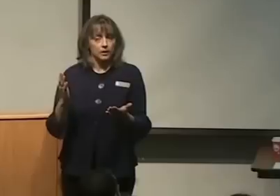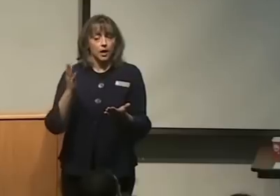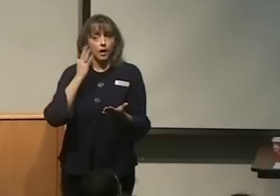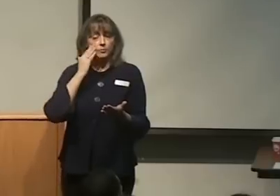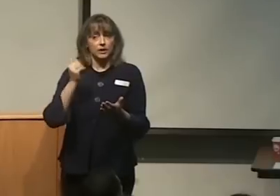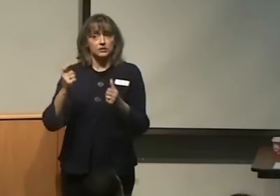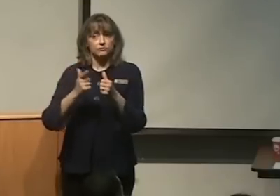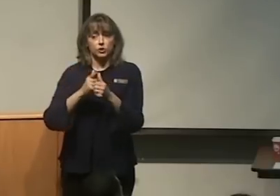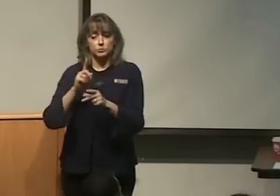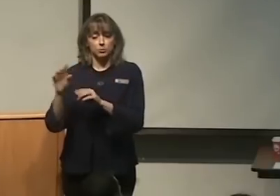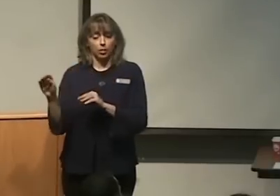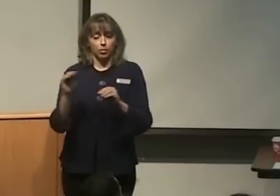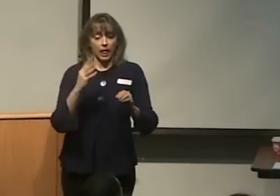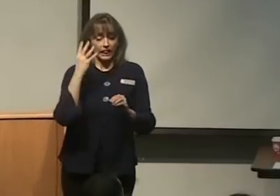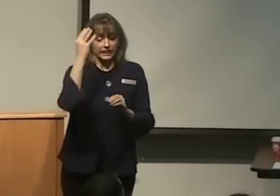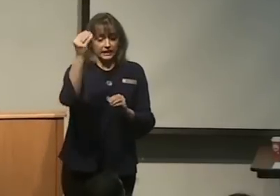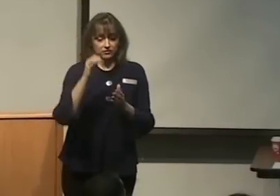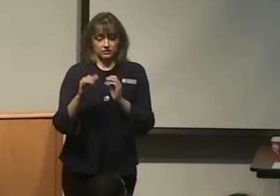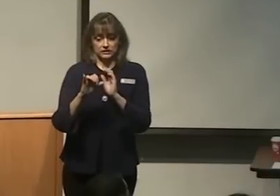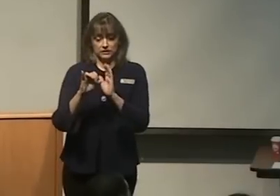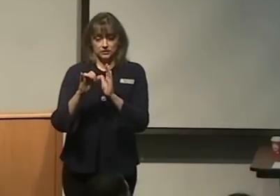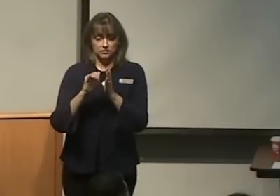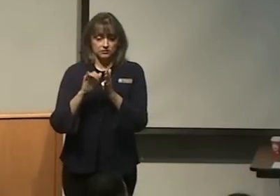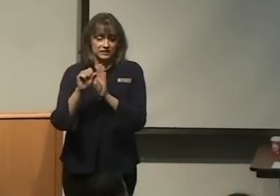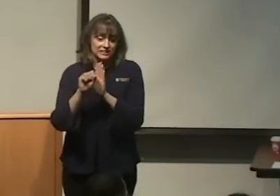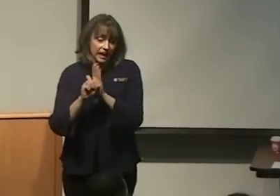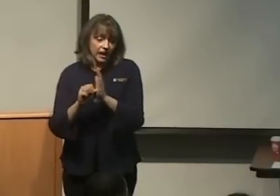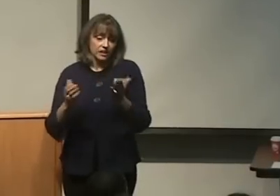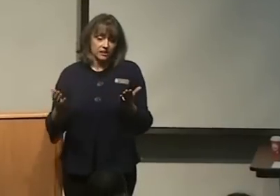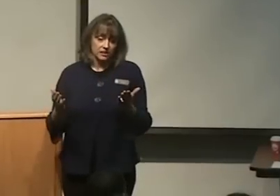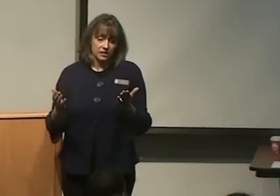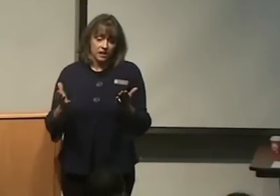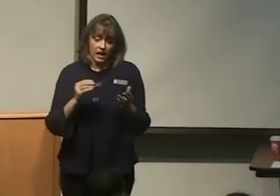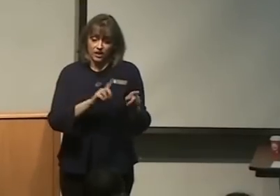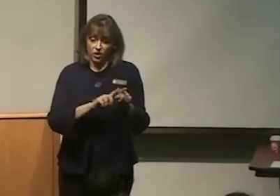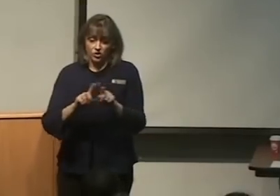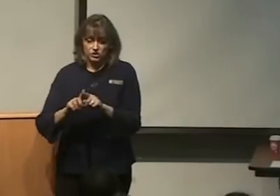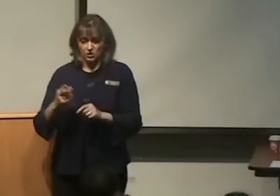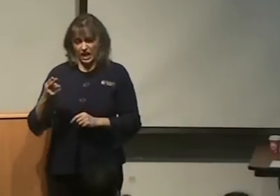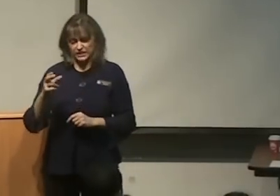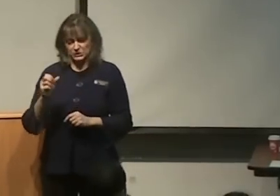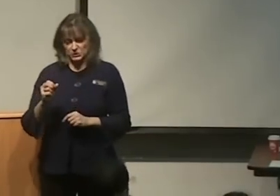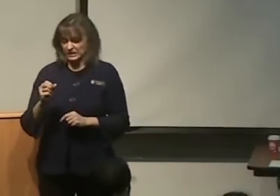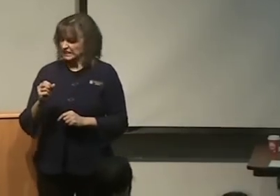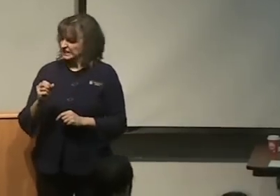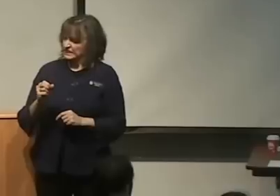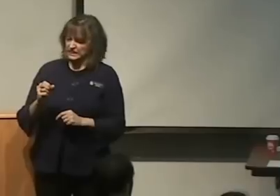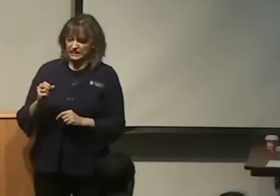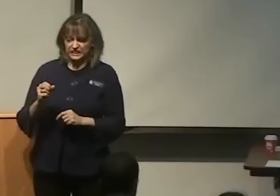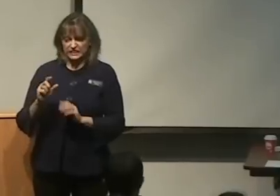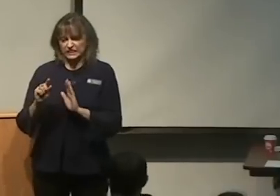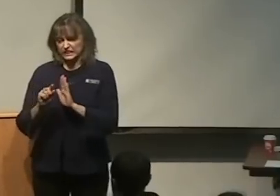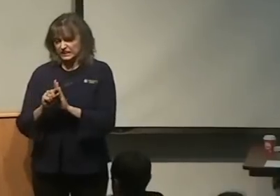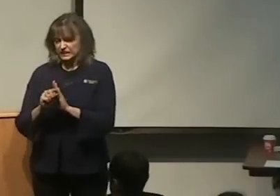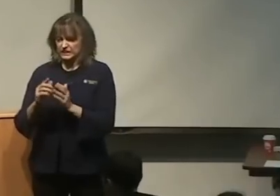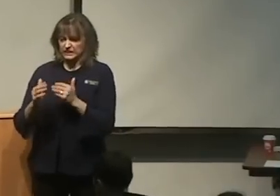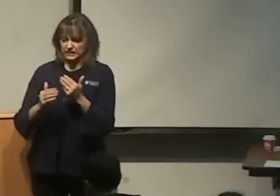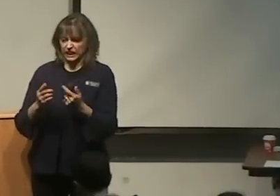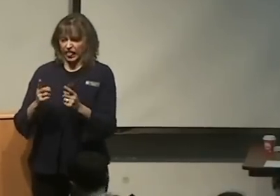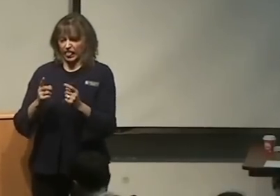but also of our high schools' poor performance. And so there will be fewer qualified applications. Now, there are opportunities there.